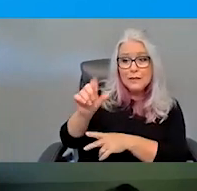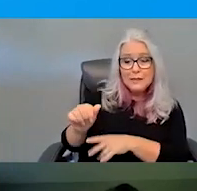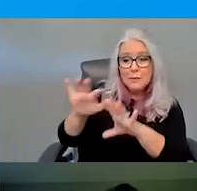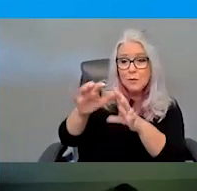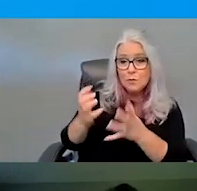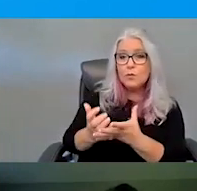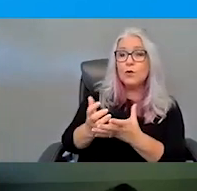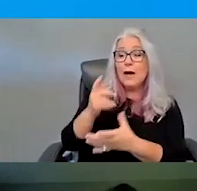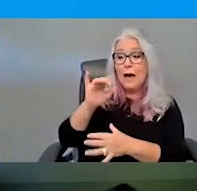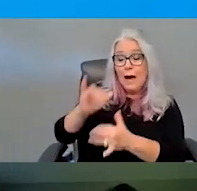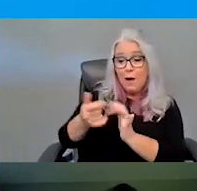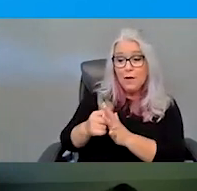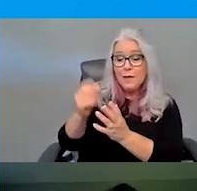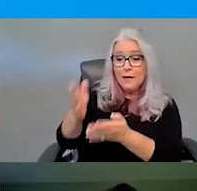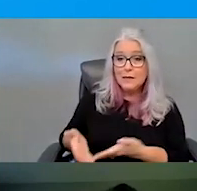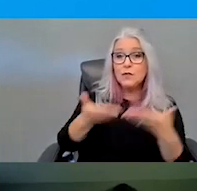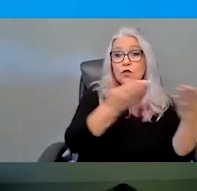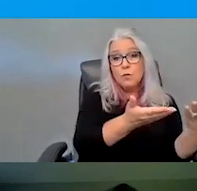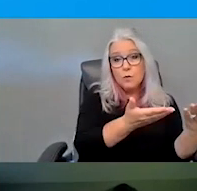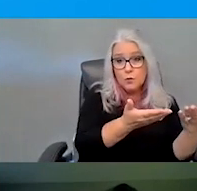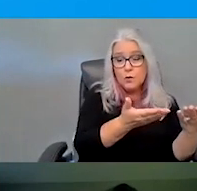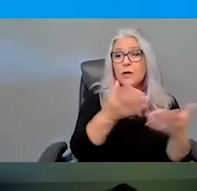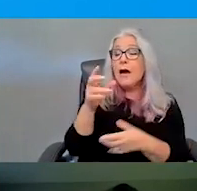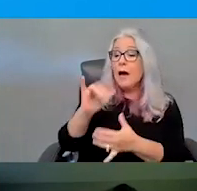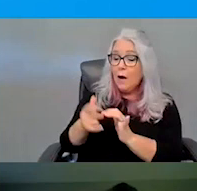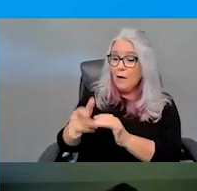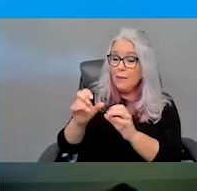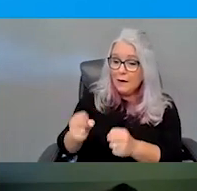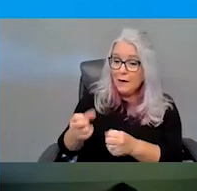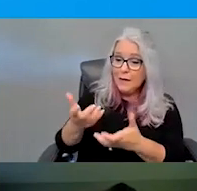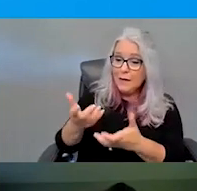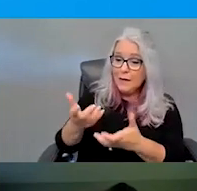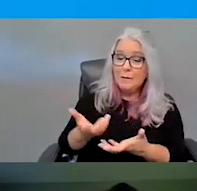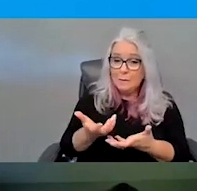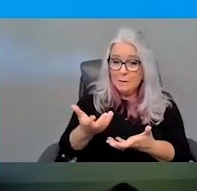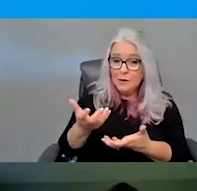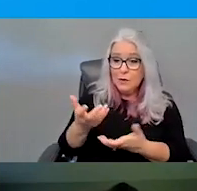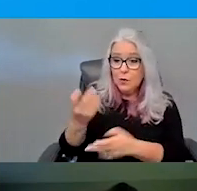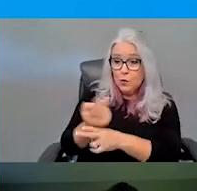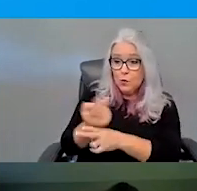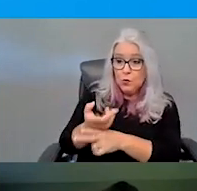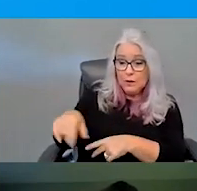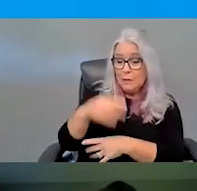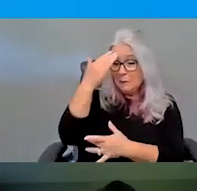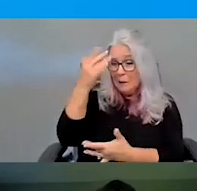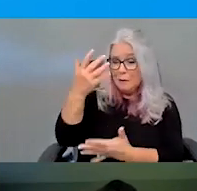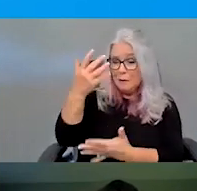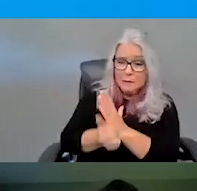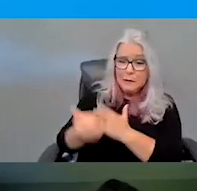person. That is ableism. So when I say we will define ableism we will define it in this context. So let me playoff a little